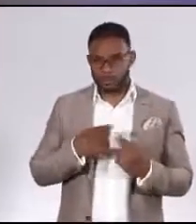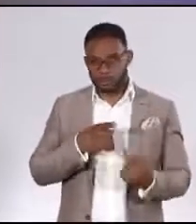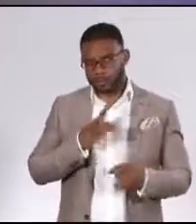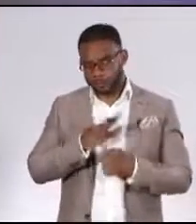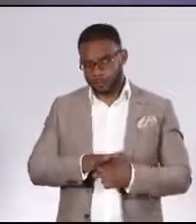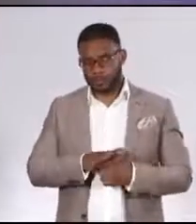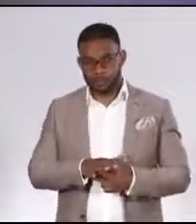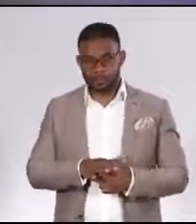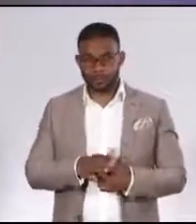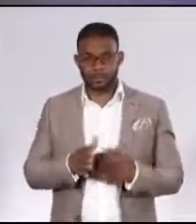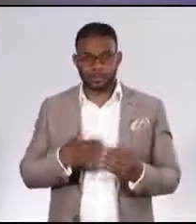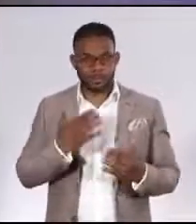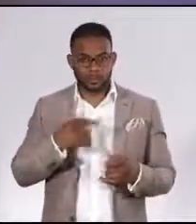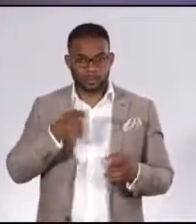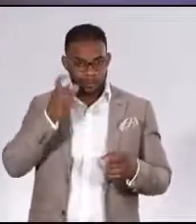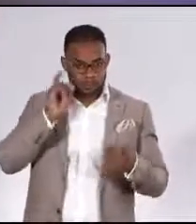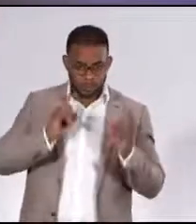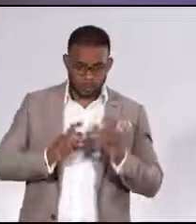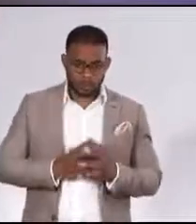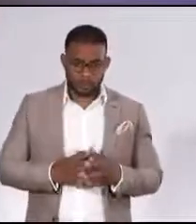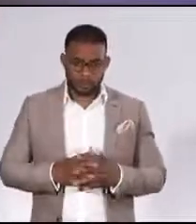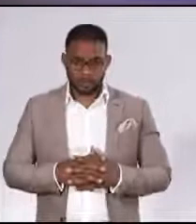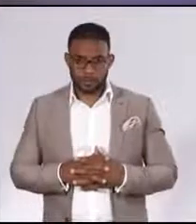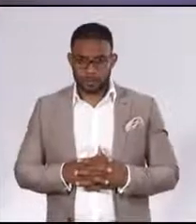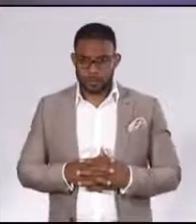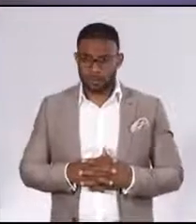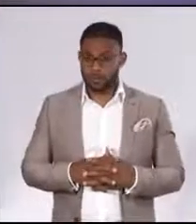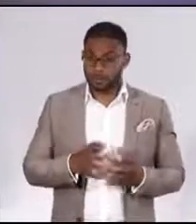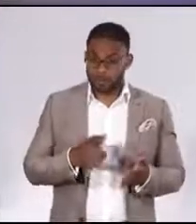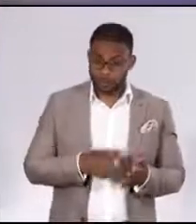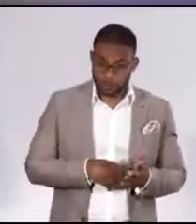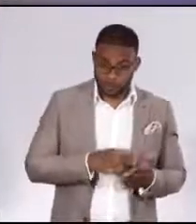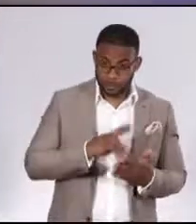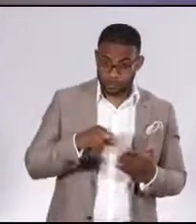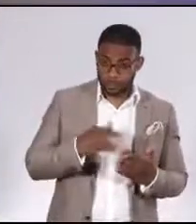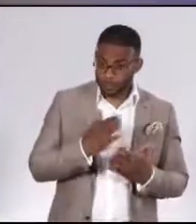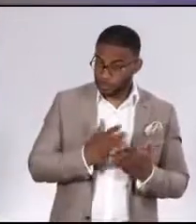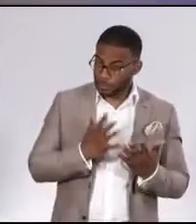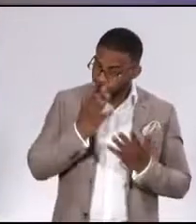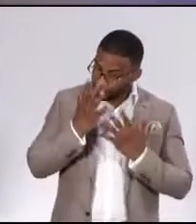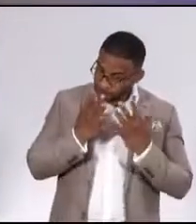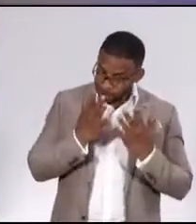Even if i'm wearing my hearing aids. This has resulted in some embarrassing misunderstandings